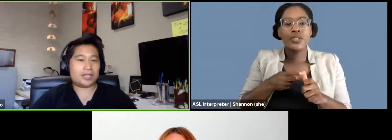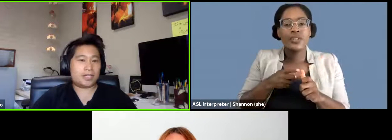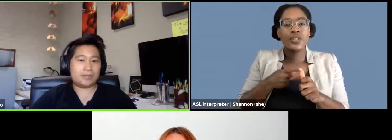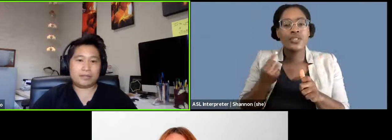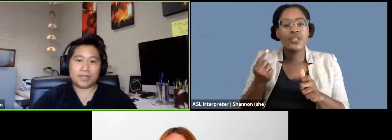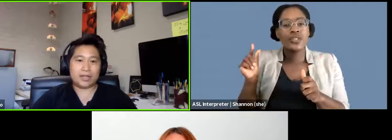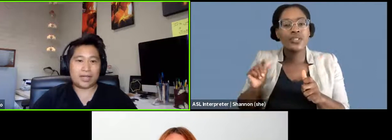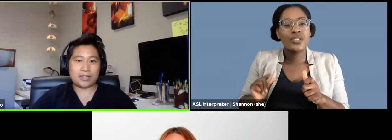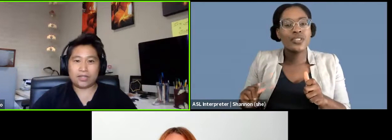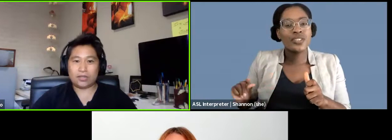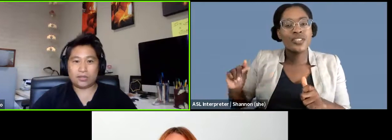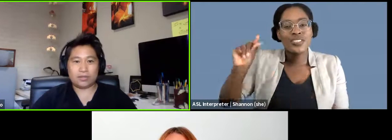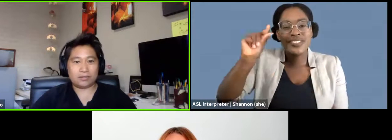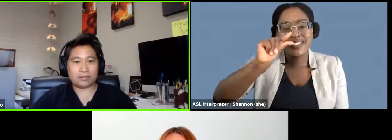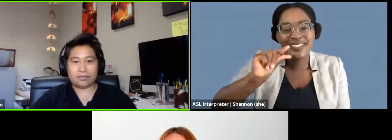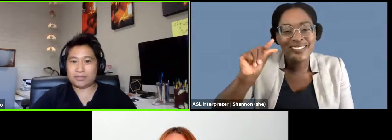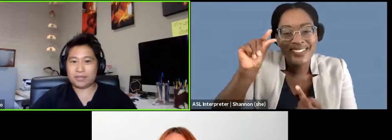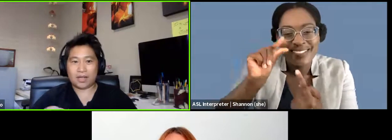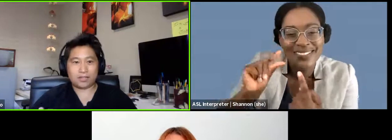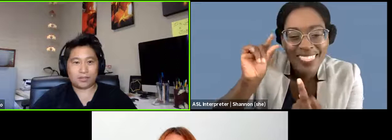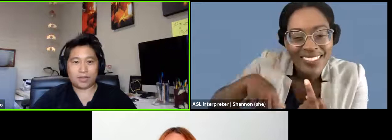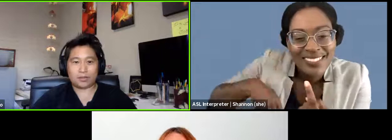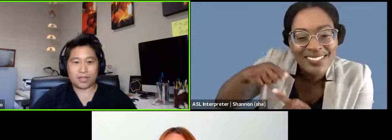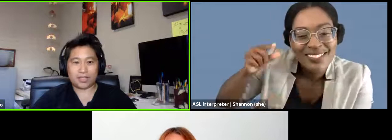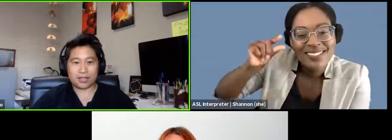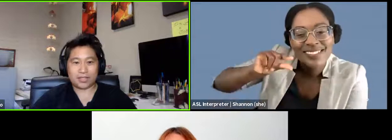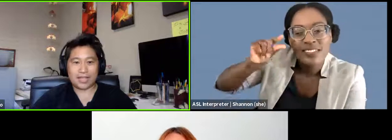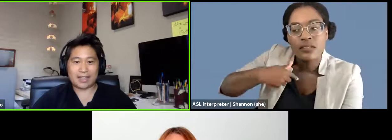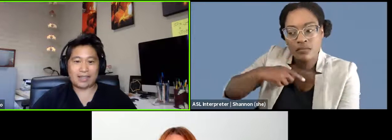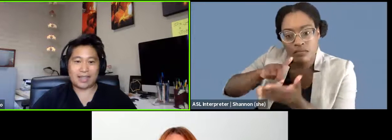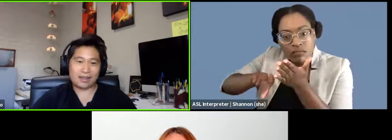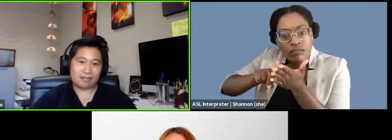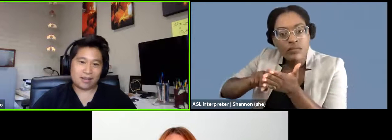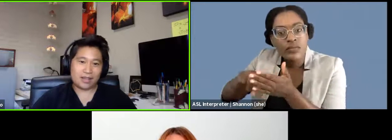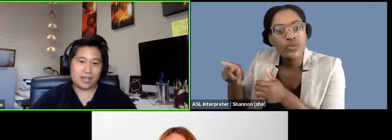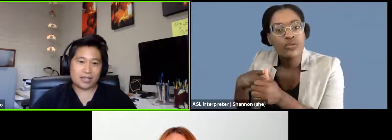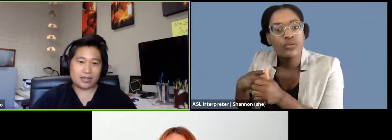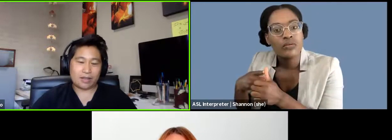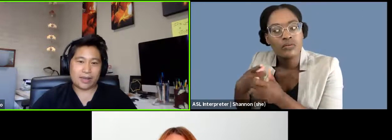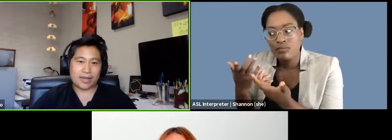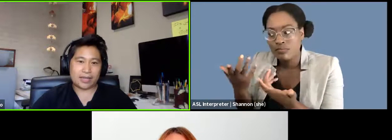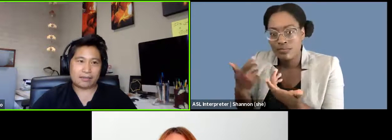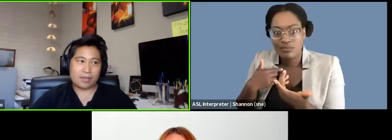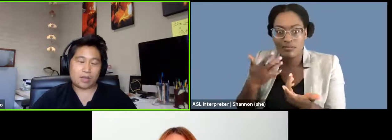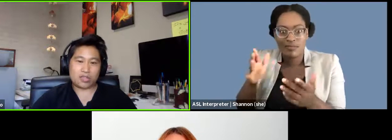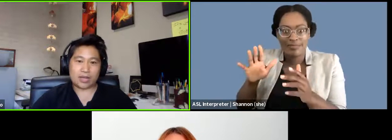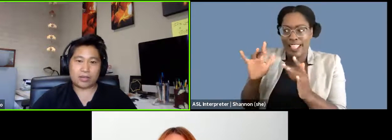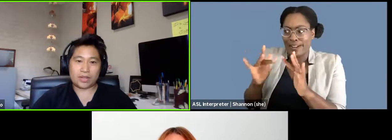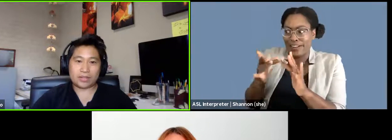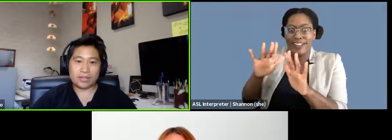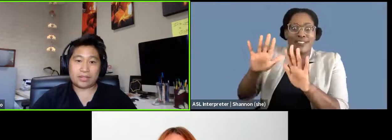awesome. The internet is huge. Awesome. Go research. And then come back and check with us is